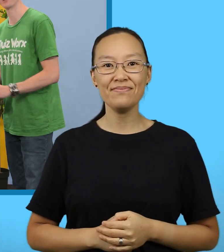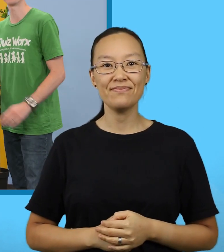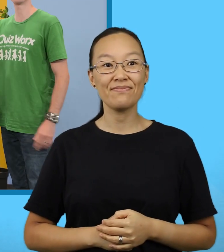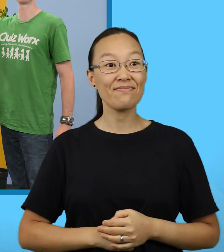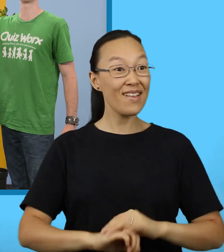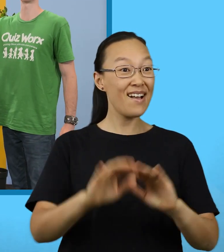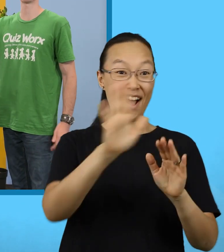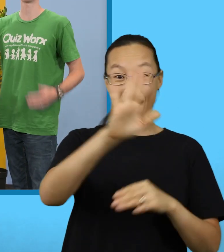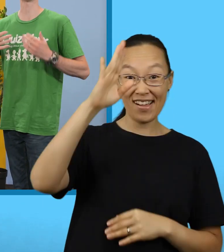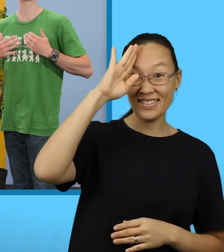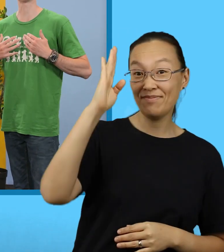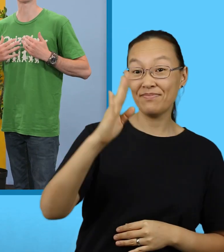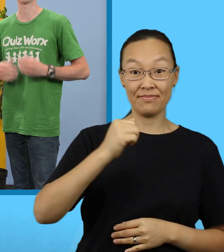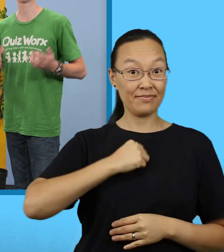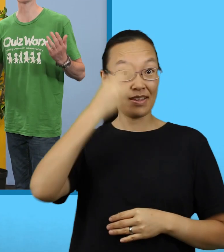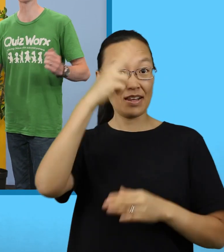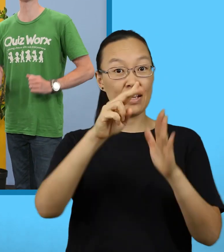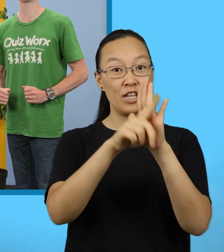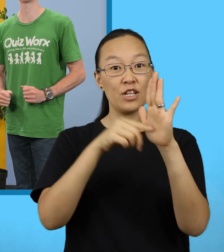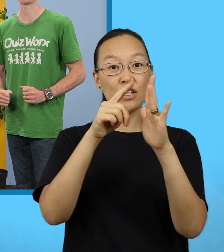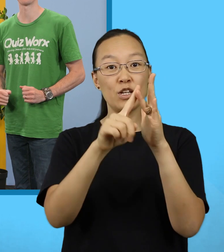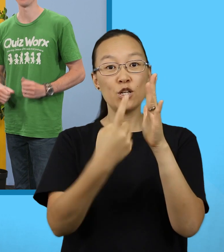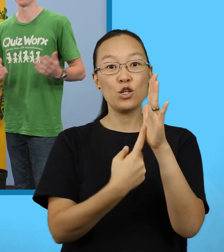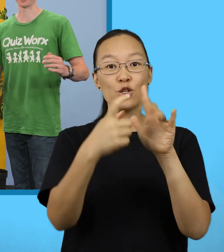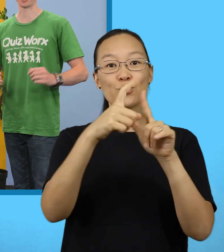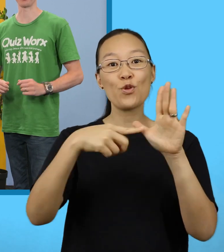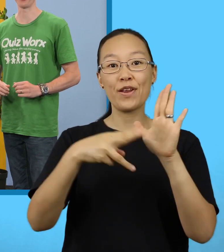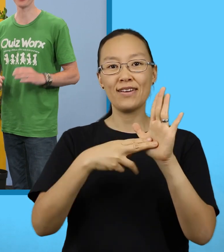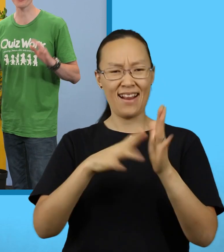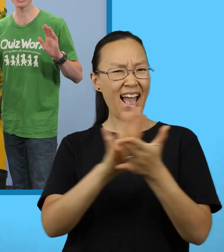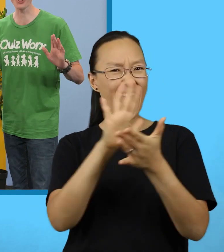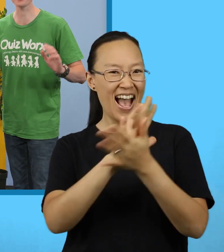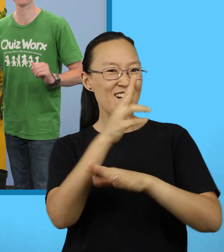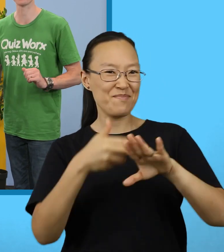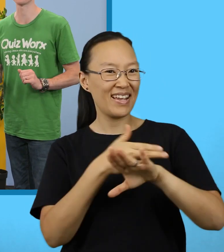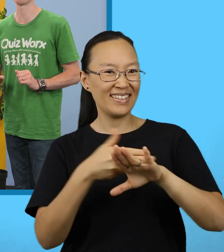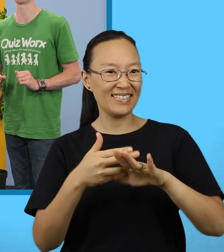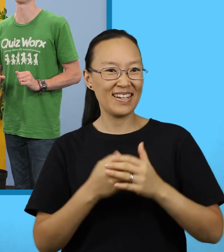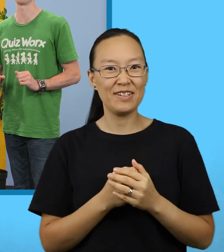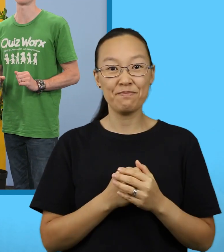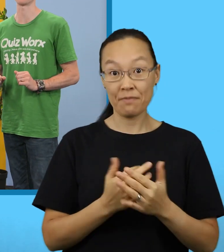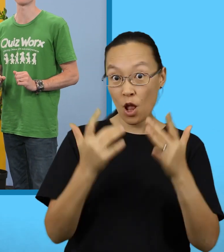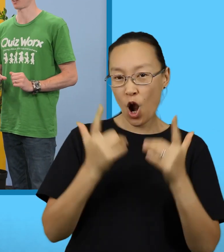Hi everyone. I'm Jordan and Happy Easter. Just like we heard, there are lots of things that people love at Easter